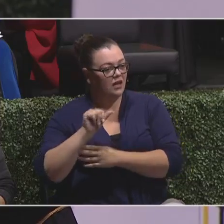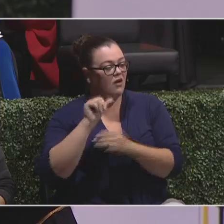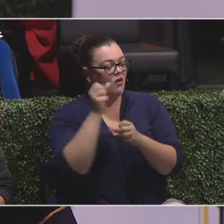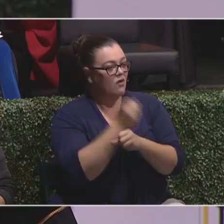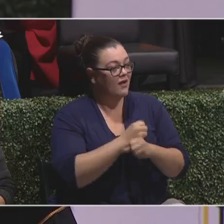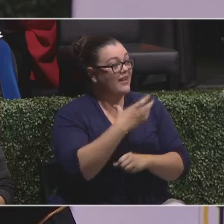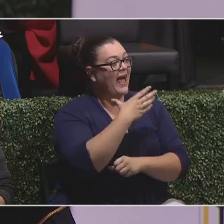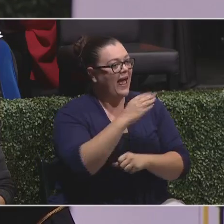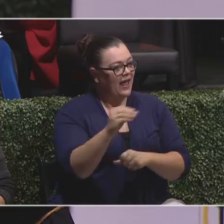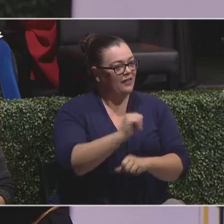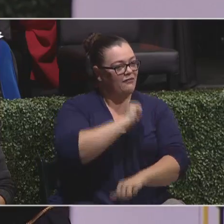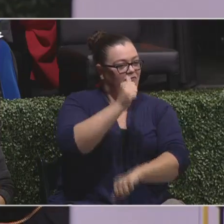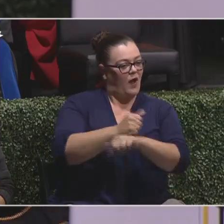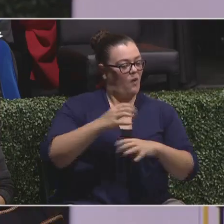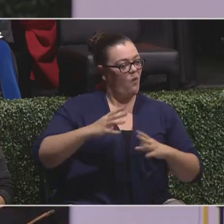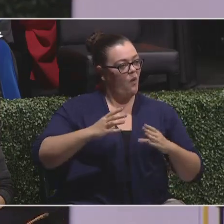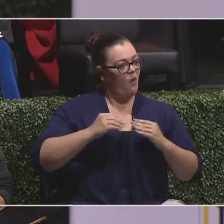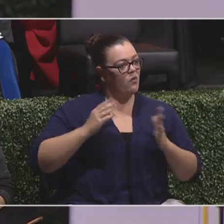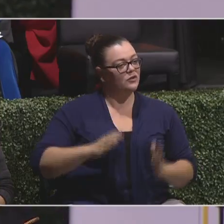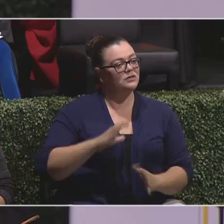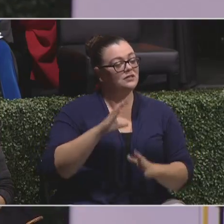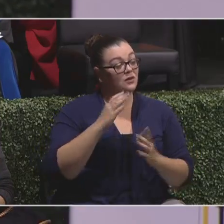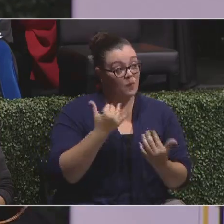CANCER PROGRAM AND MEDICAL ONCOLOGY AT CITY OF HOPE HOSPITAL.